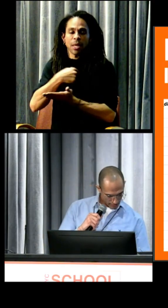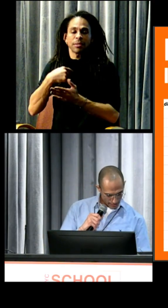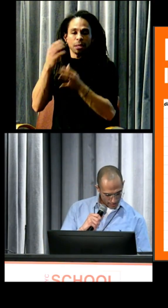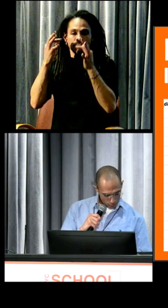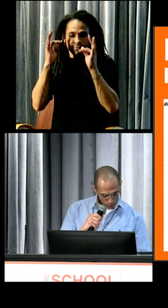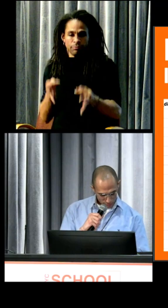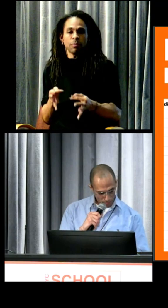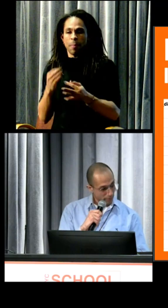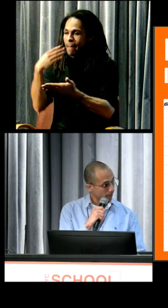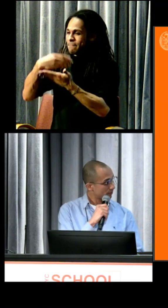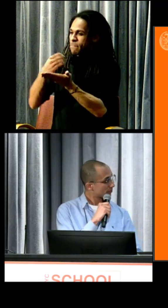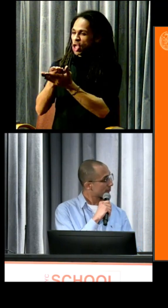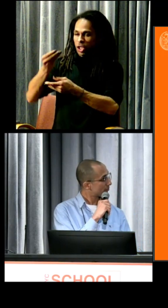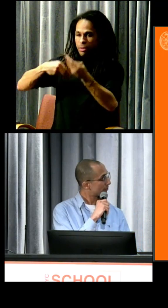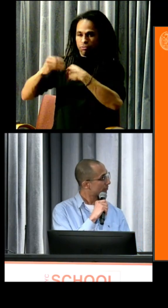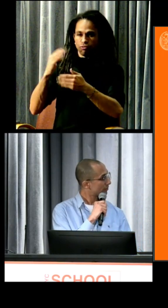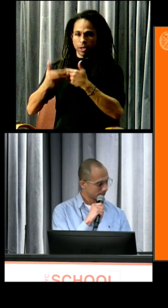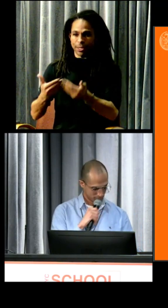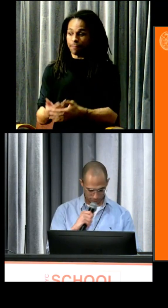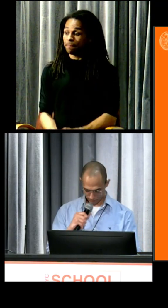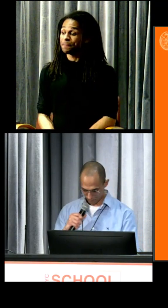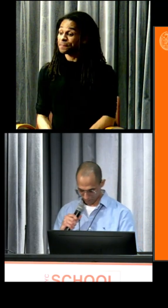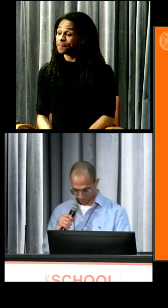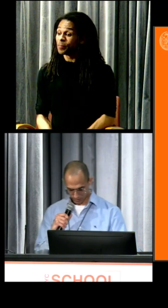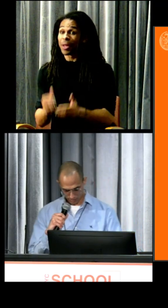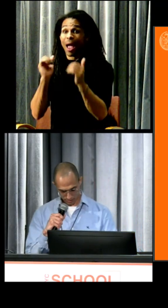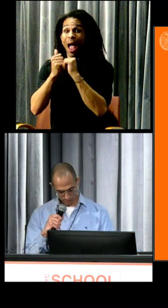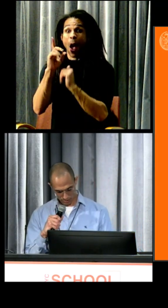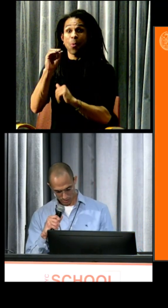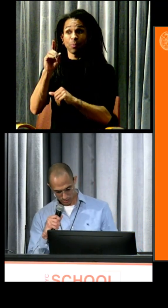bike network. Some don't have subway stations at all.